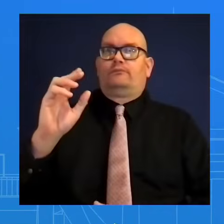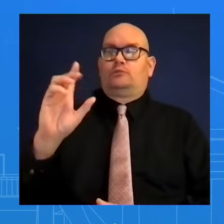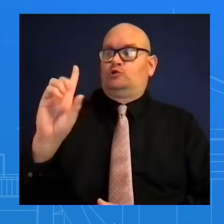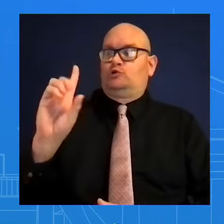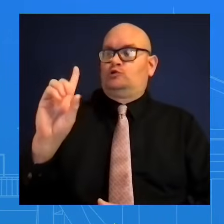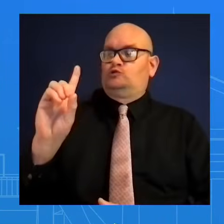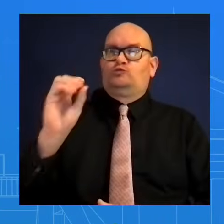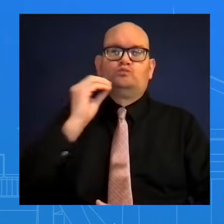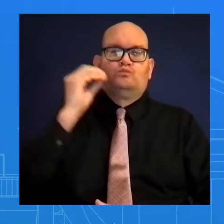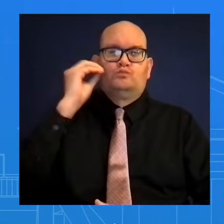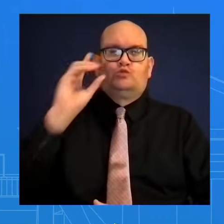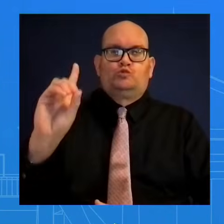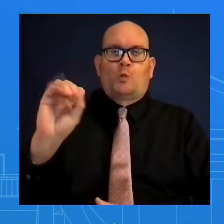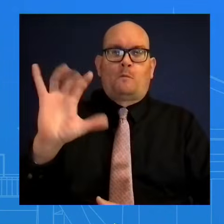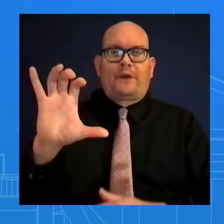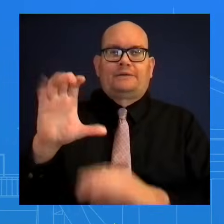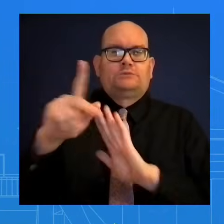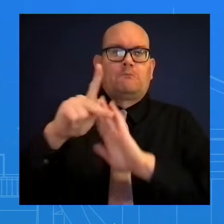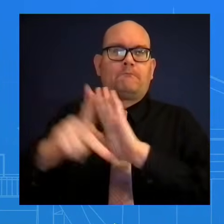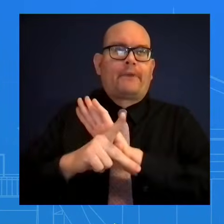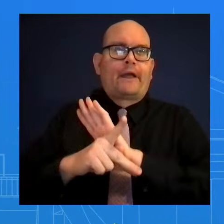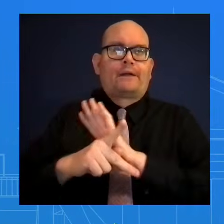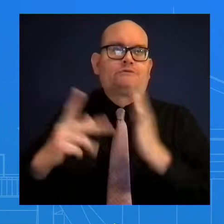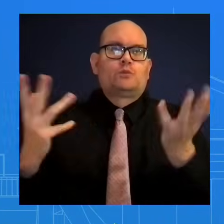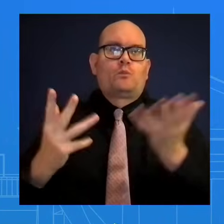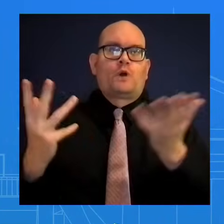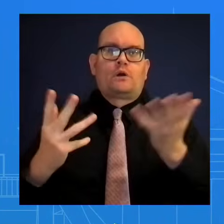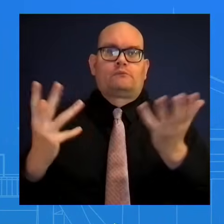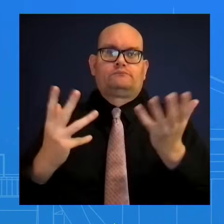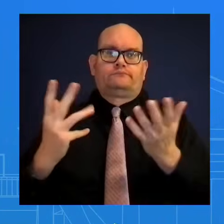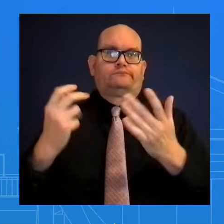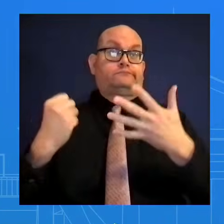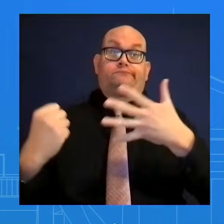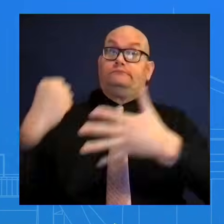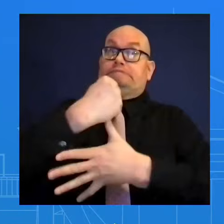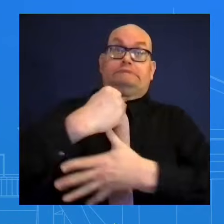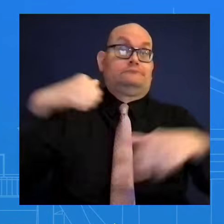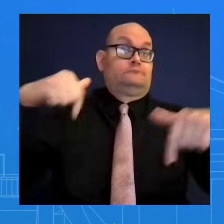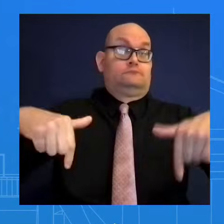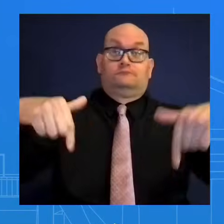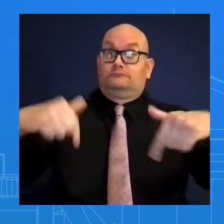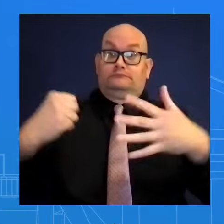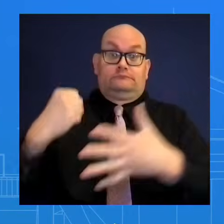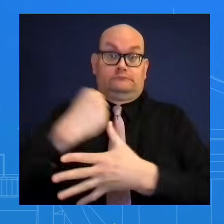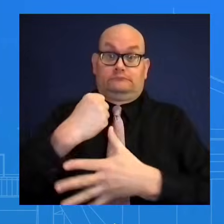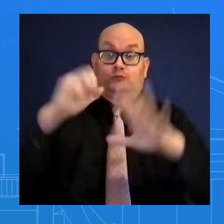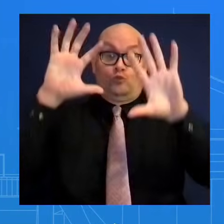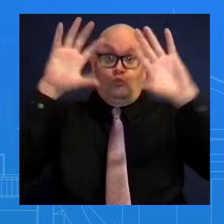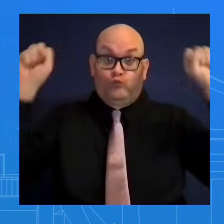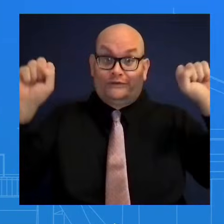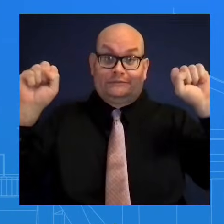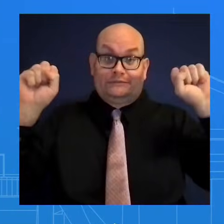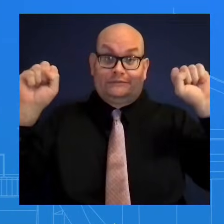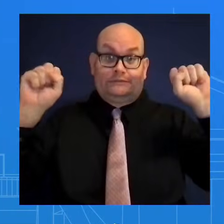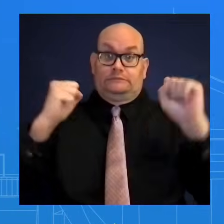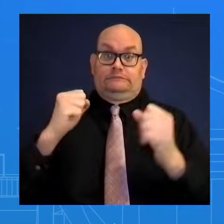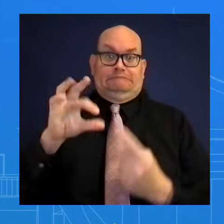clearly, his economic policy is something that's important; especially when he walked into this administration, the economy was on its head